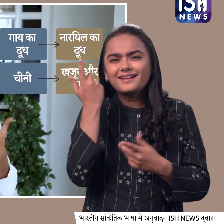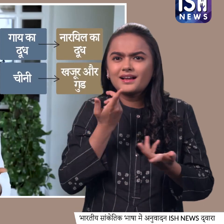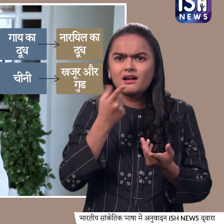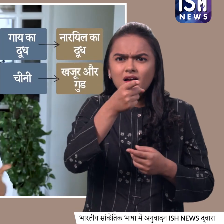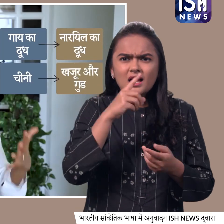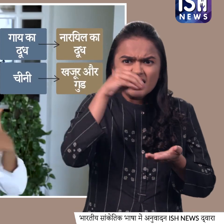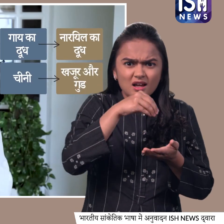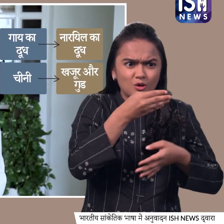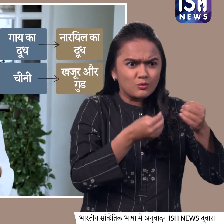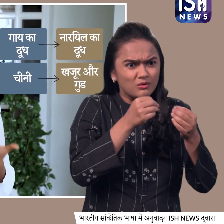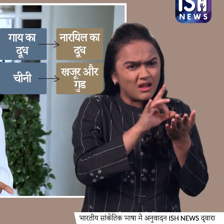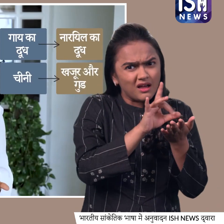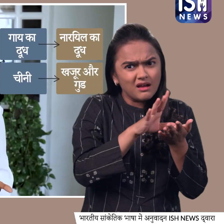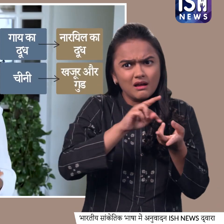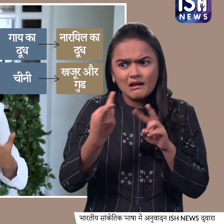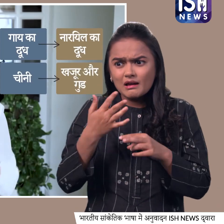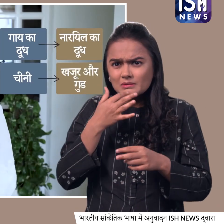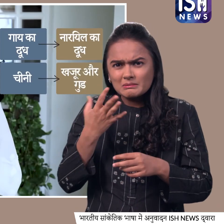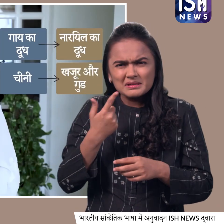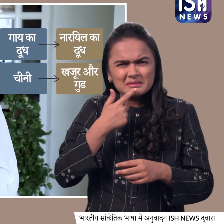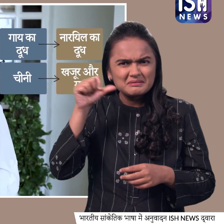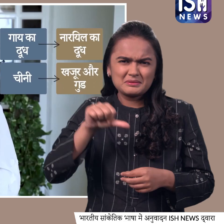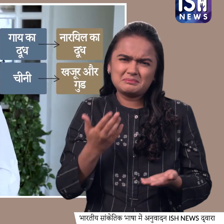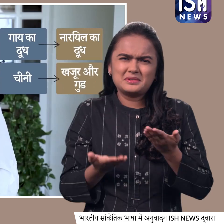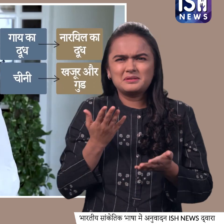How will the sweets taste good without sugar and milk?